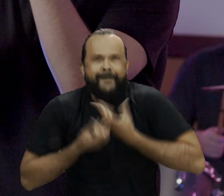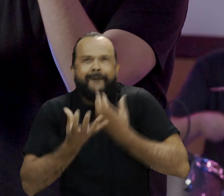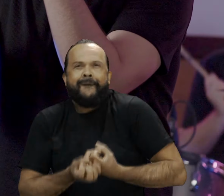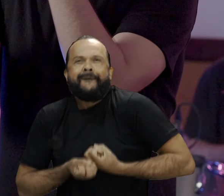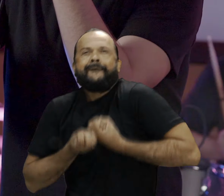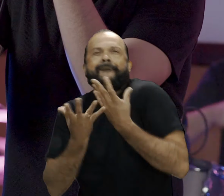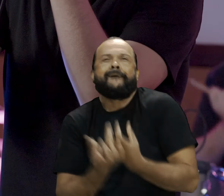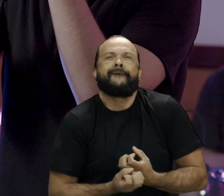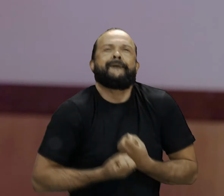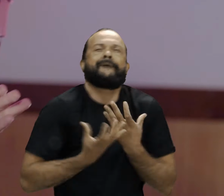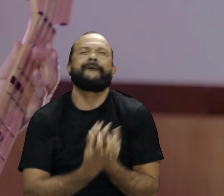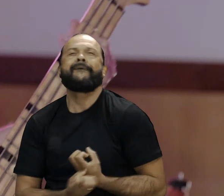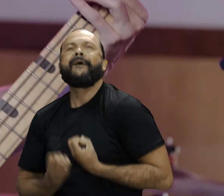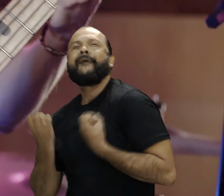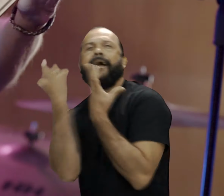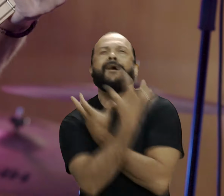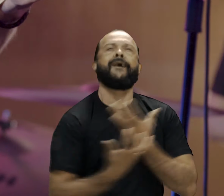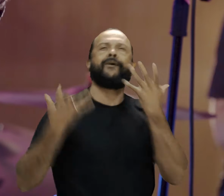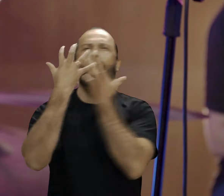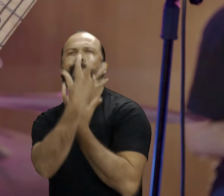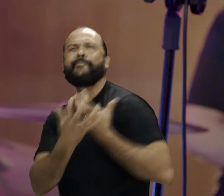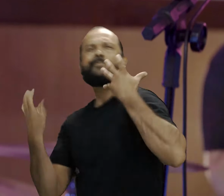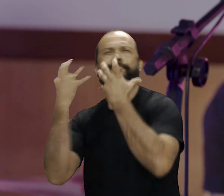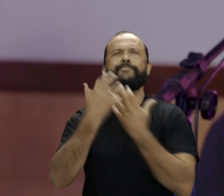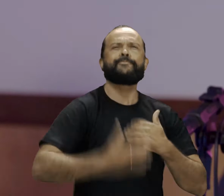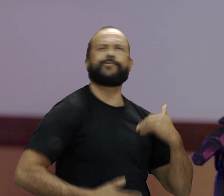I sing while walking